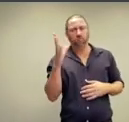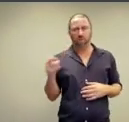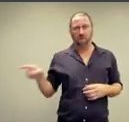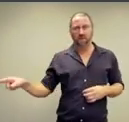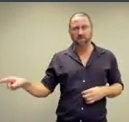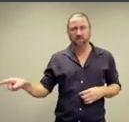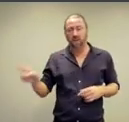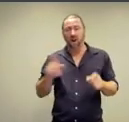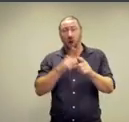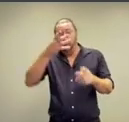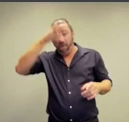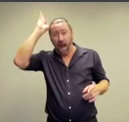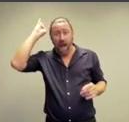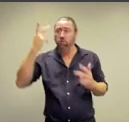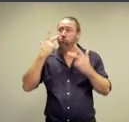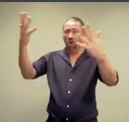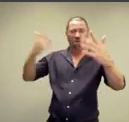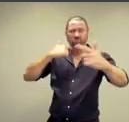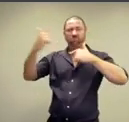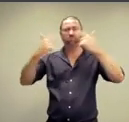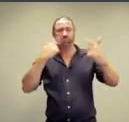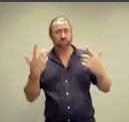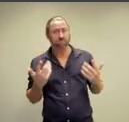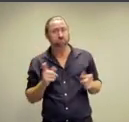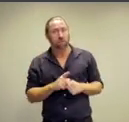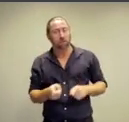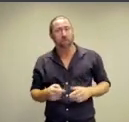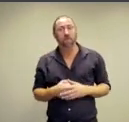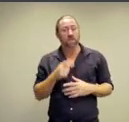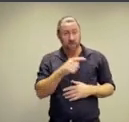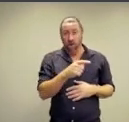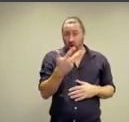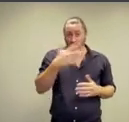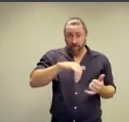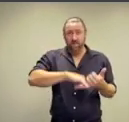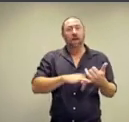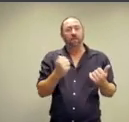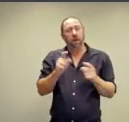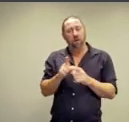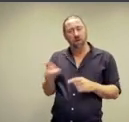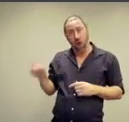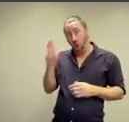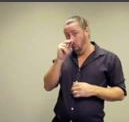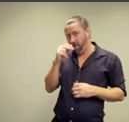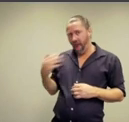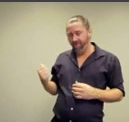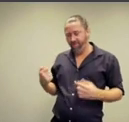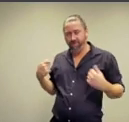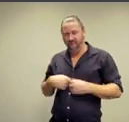set the pace for fashion. In 1960, this, this reference